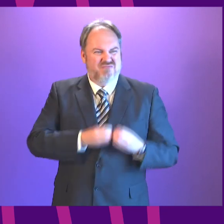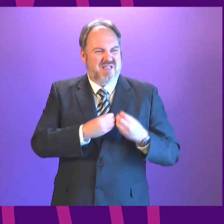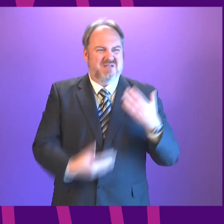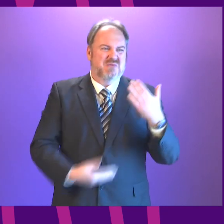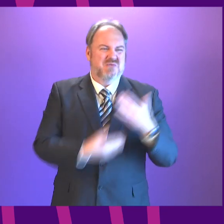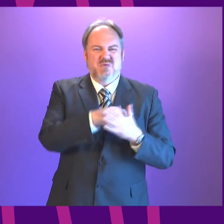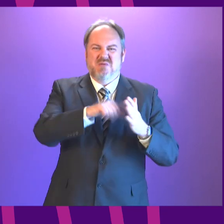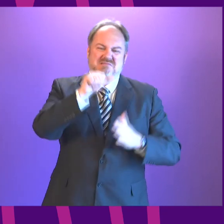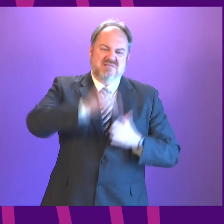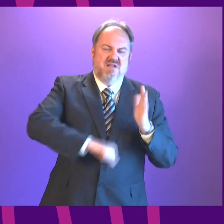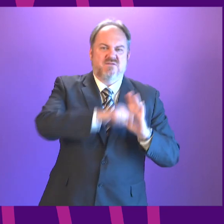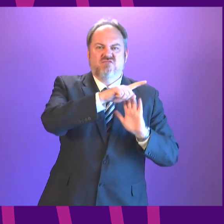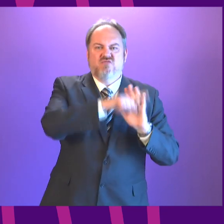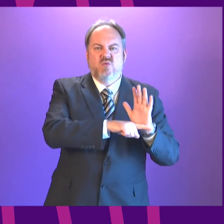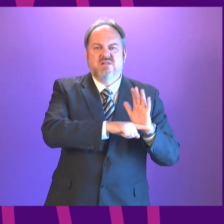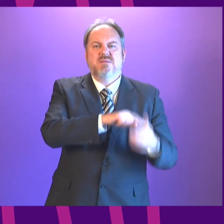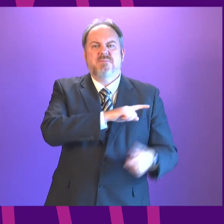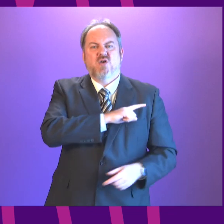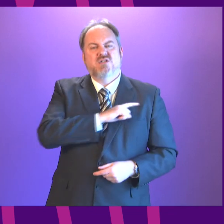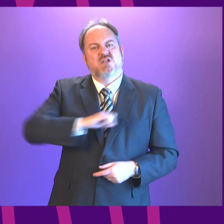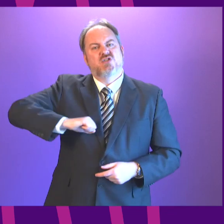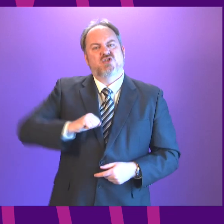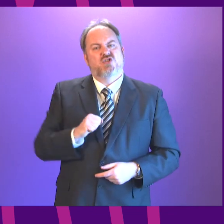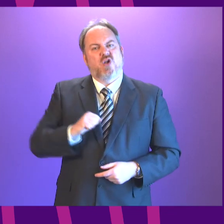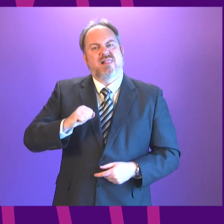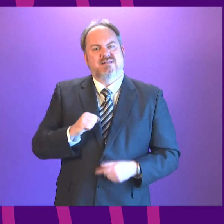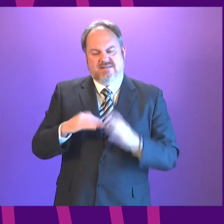given Scotland’s relatively low level of prevalence of the virus compared to other